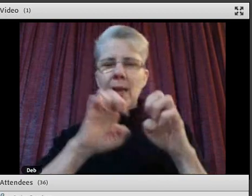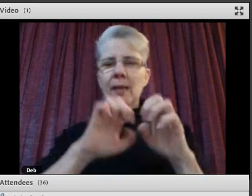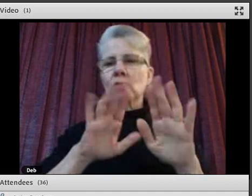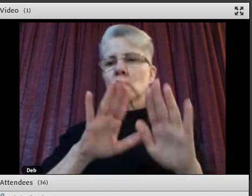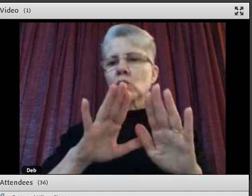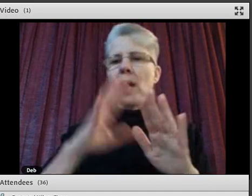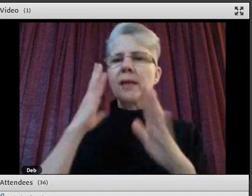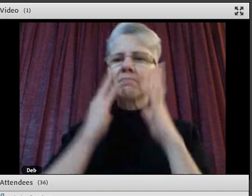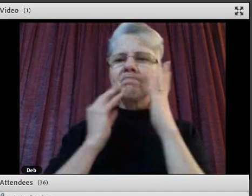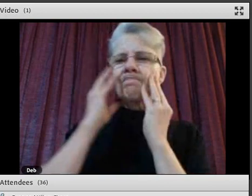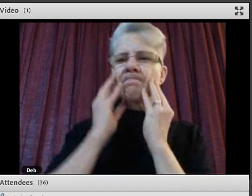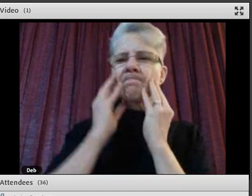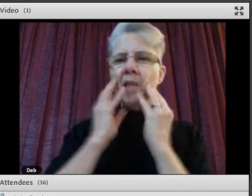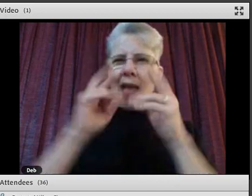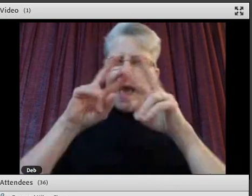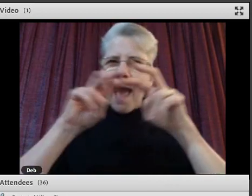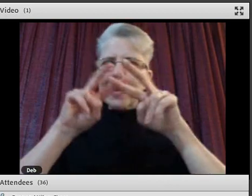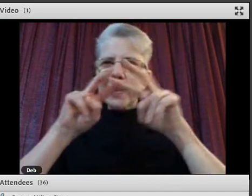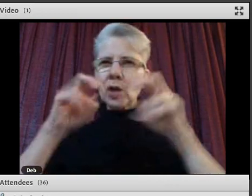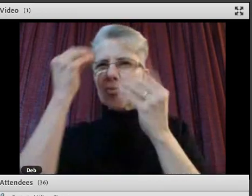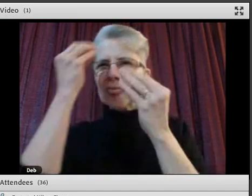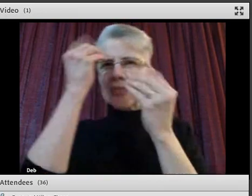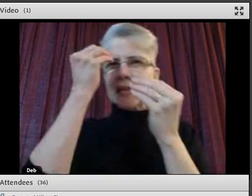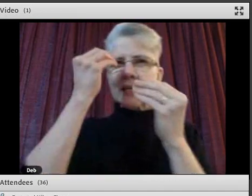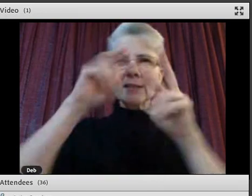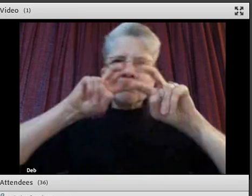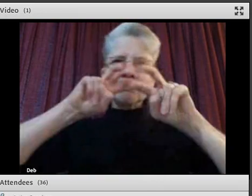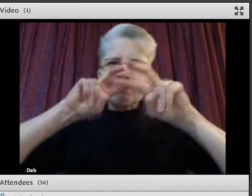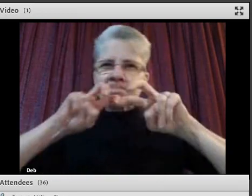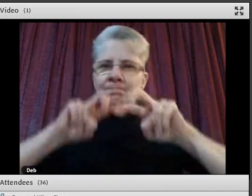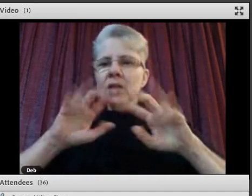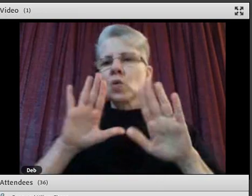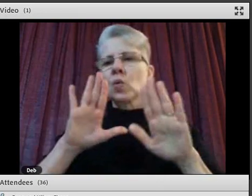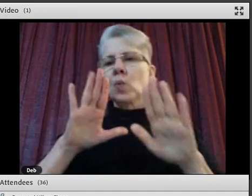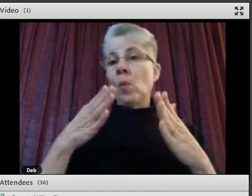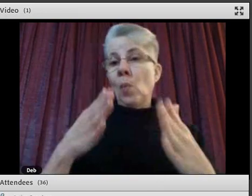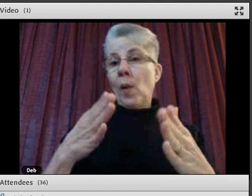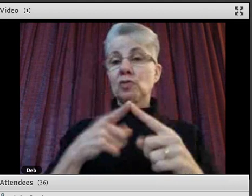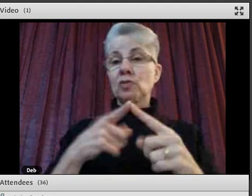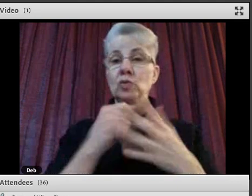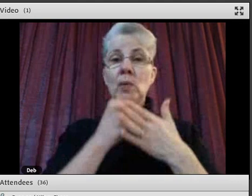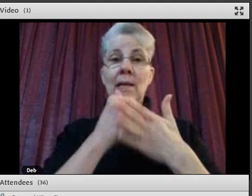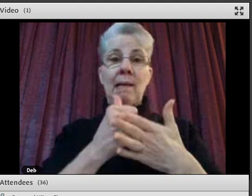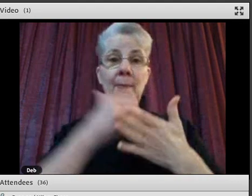That analytical-thinking piece is just a great way to help kids